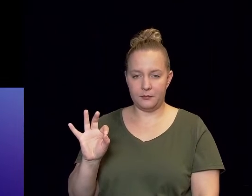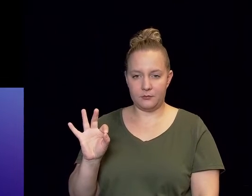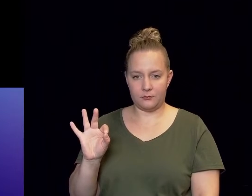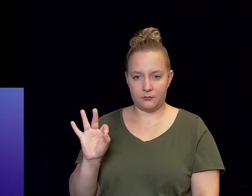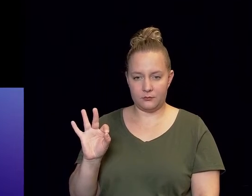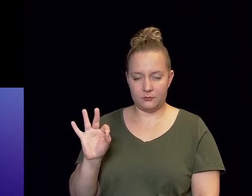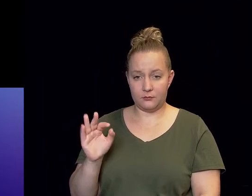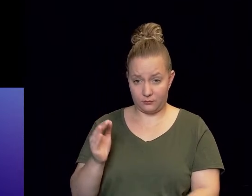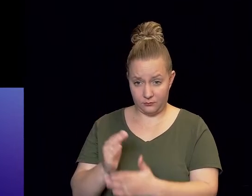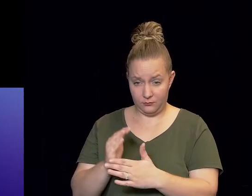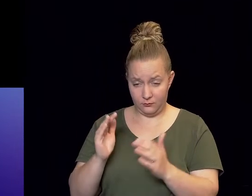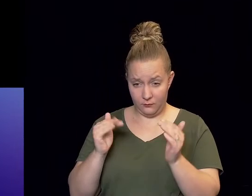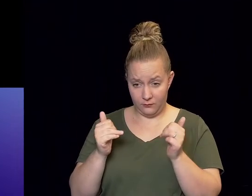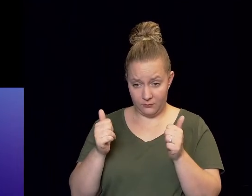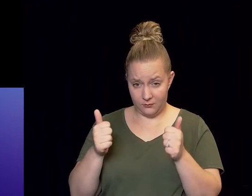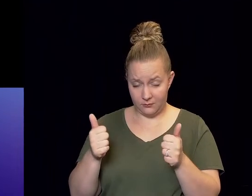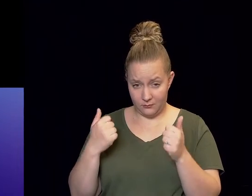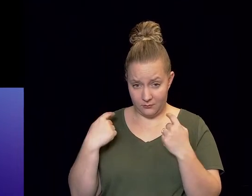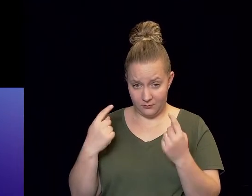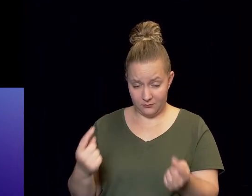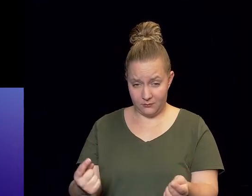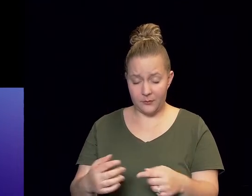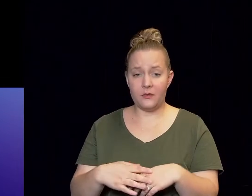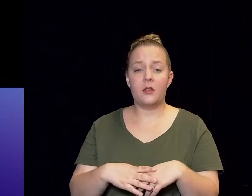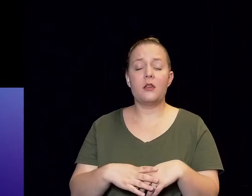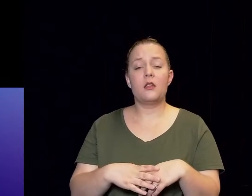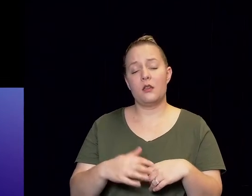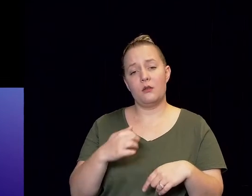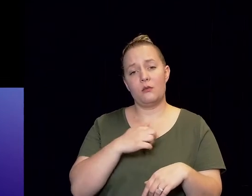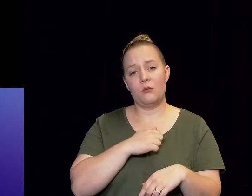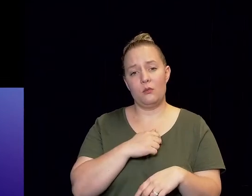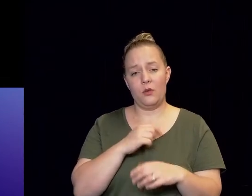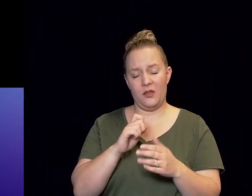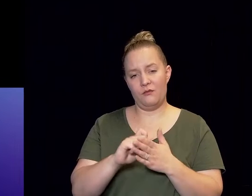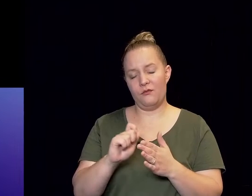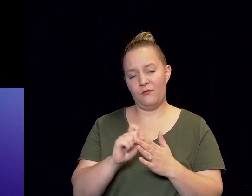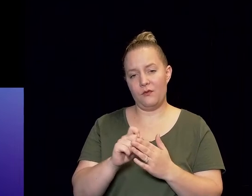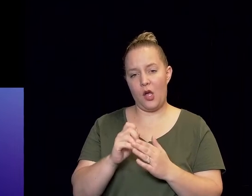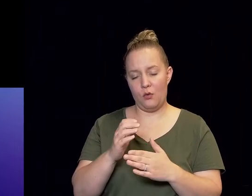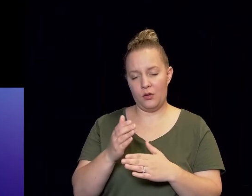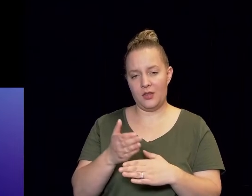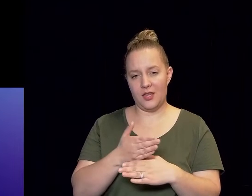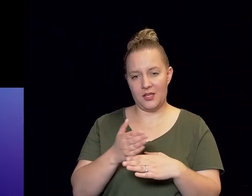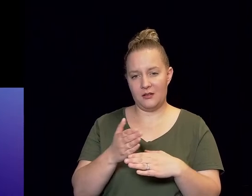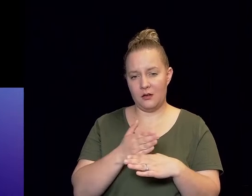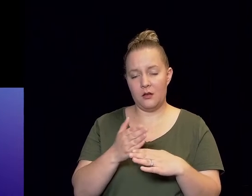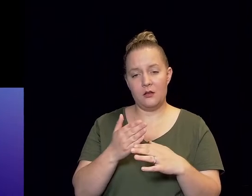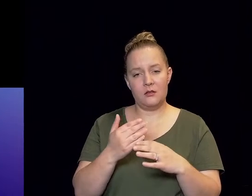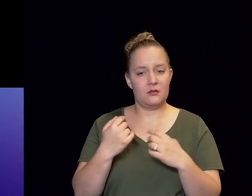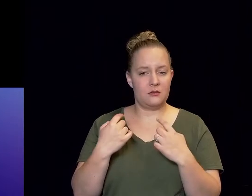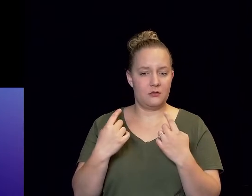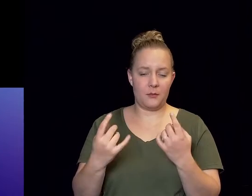All right, so hopefully we're good so far. All we did was just write out what our distribution was so far.